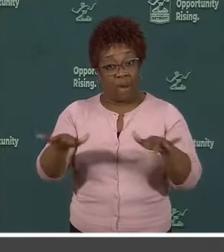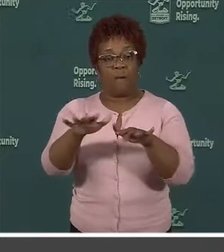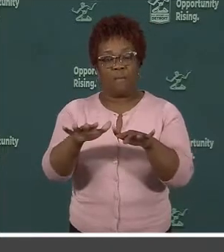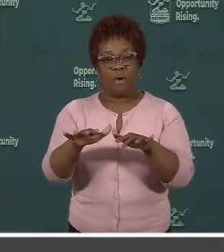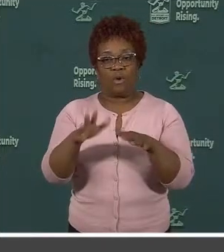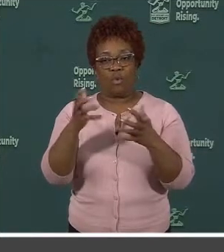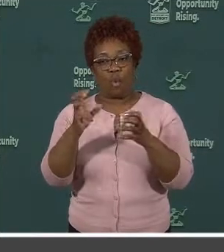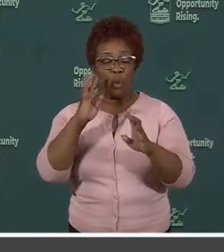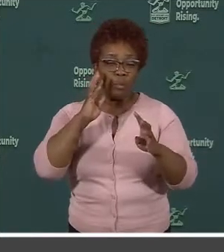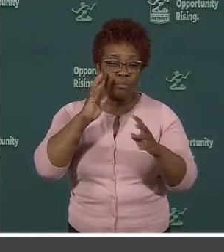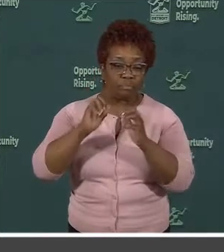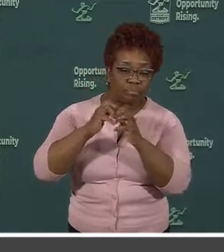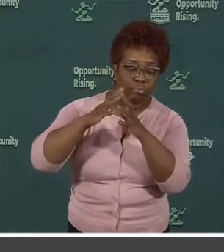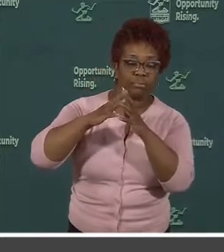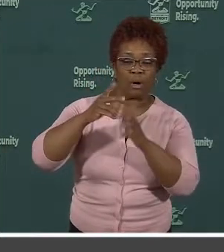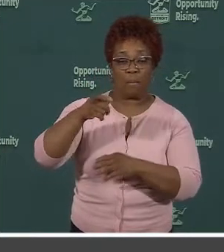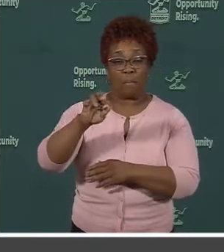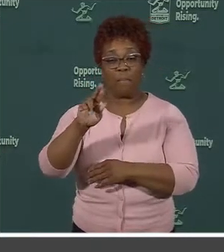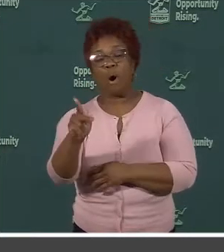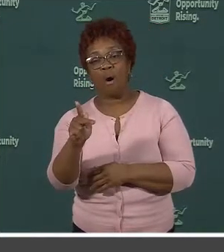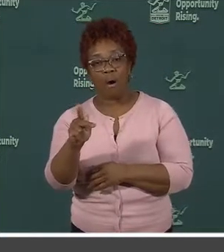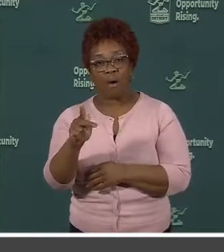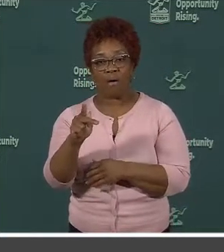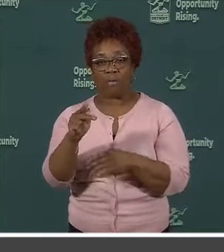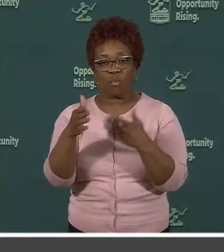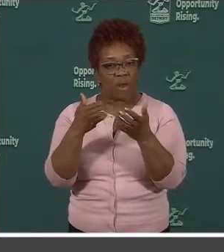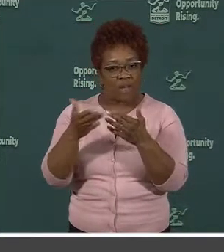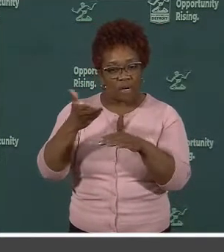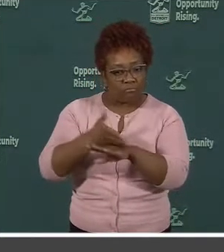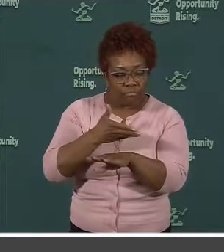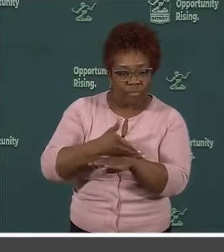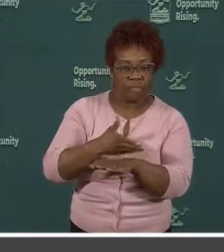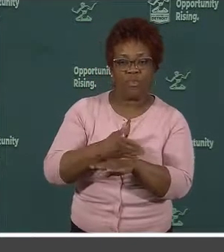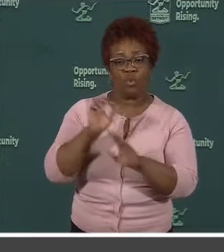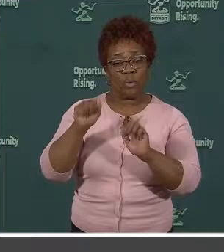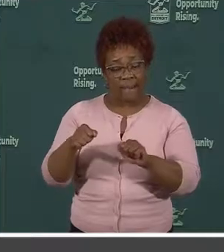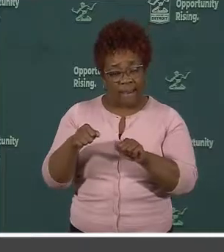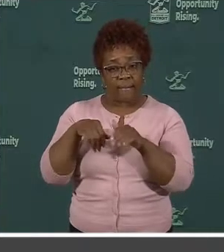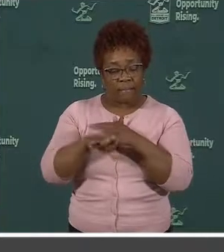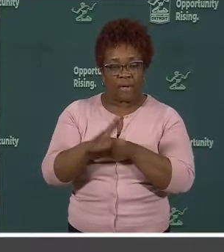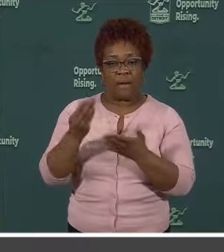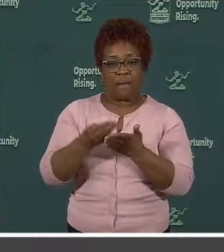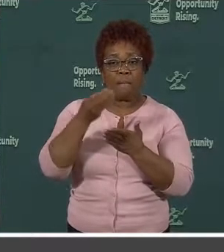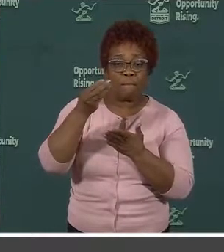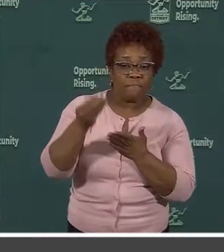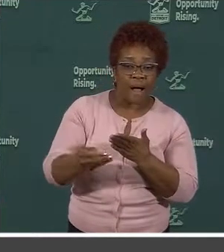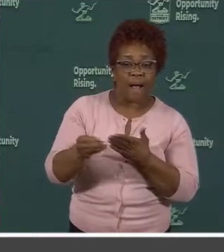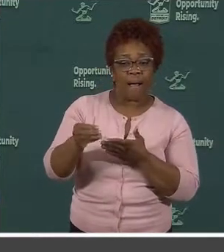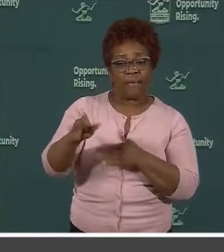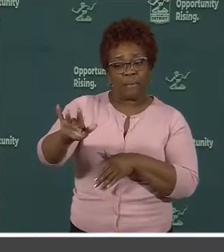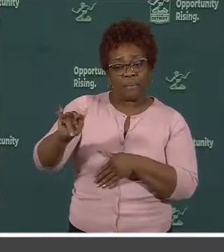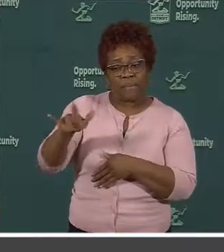LOTS THAT ARE DOWN THE STREET MAKE A GARDEN MAKE AN ICE RINK OR BUILD A PLAY SPACE LIKE THE